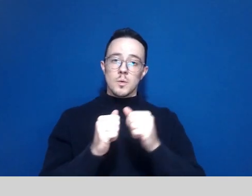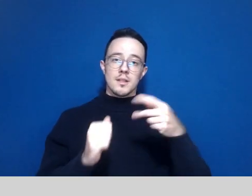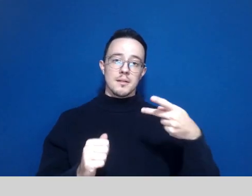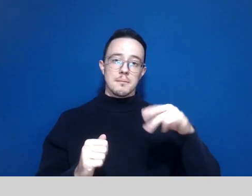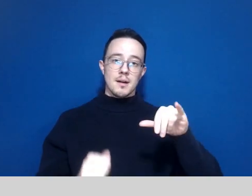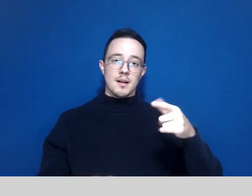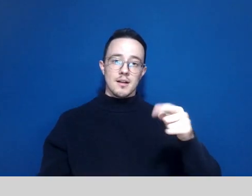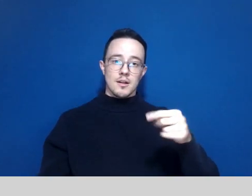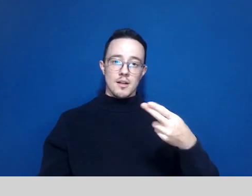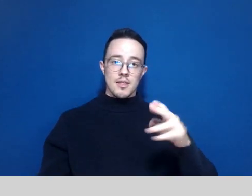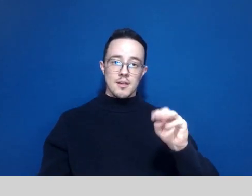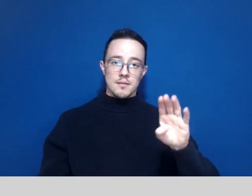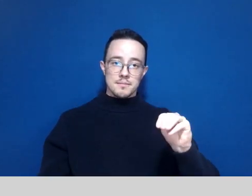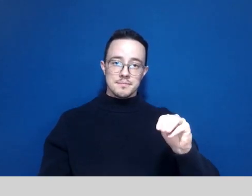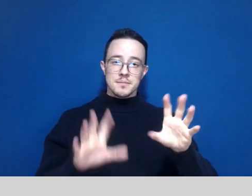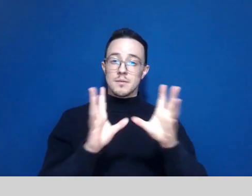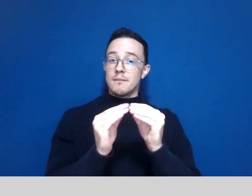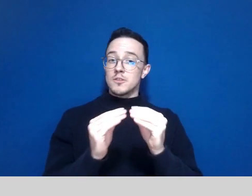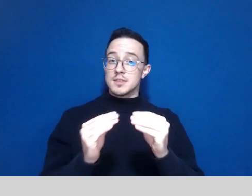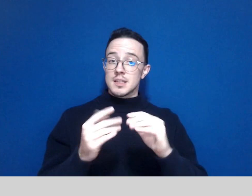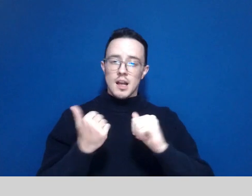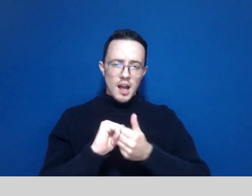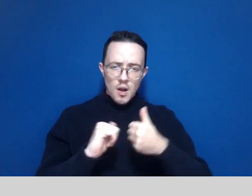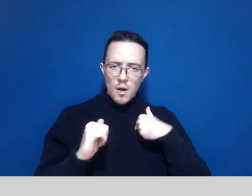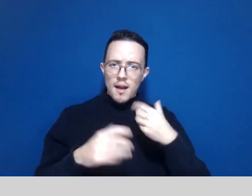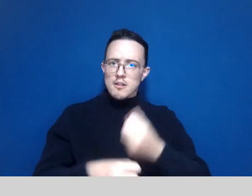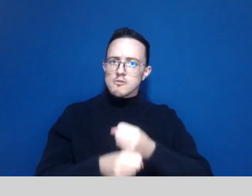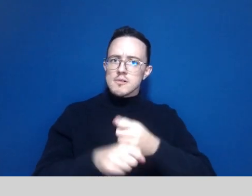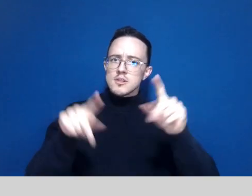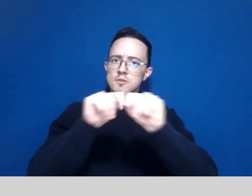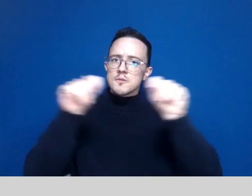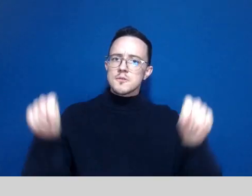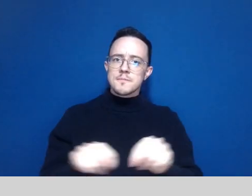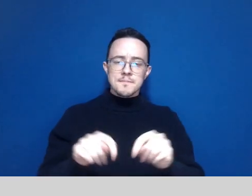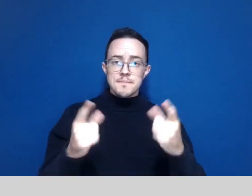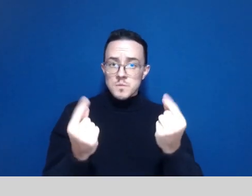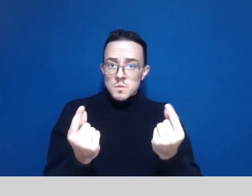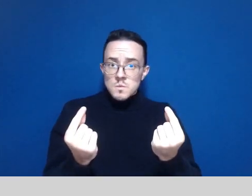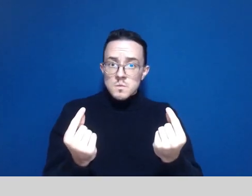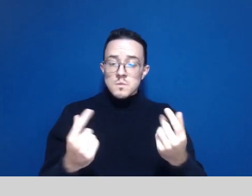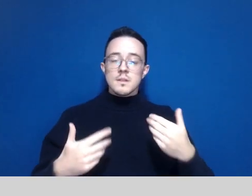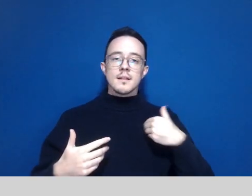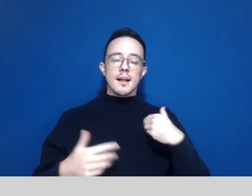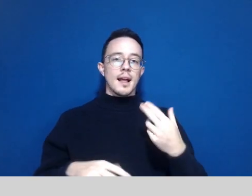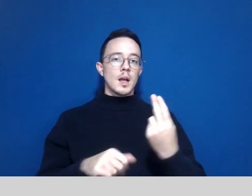Well, let's jump over here. The first thing that I did was I used this little tool that I may call Transcriptor.